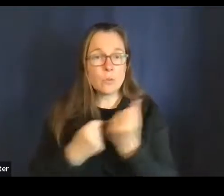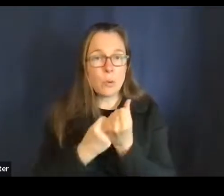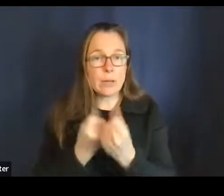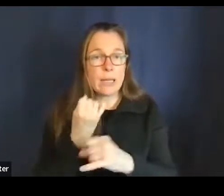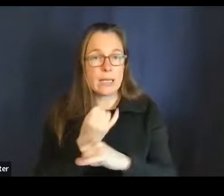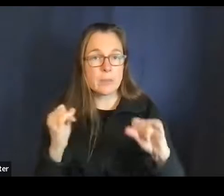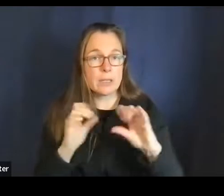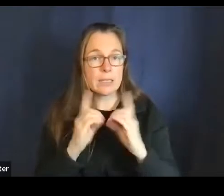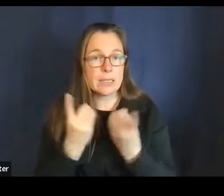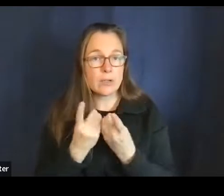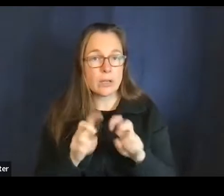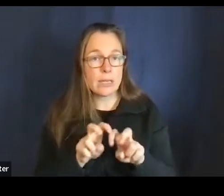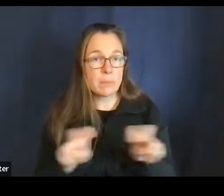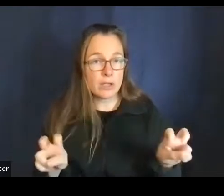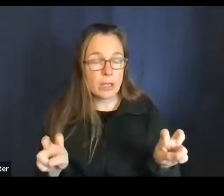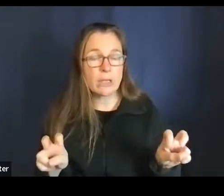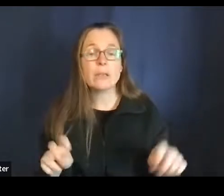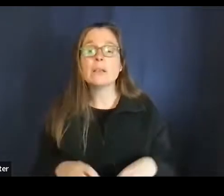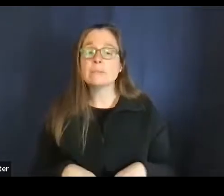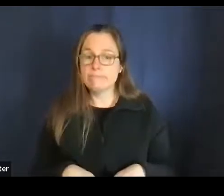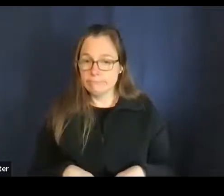There will be absolutely be areas of this work